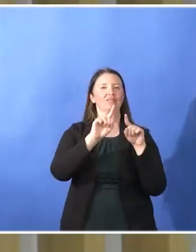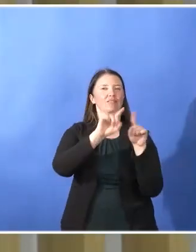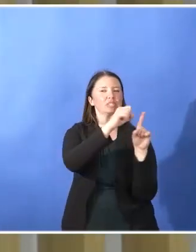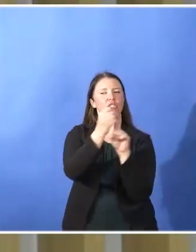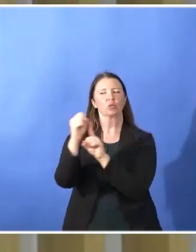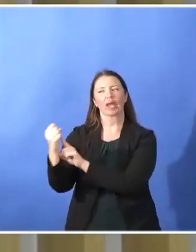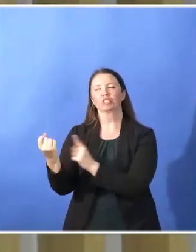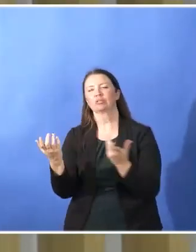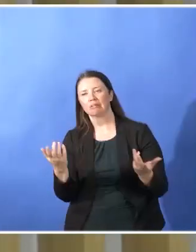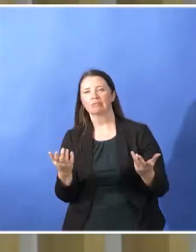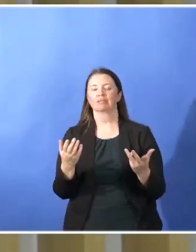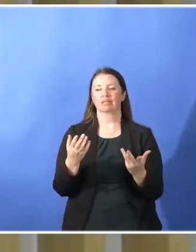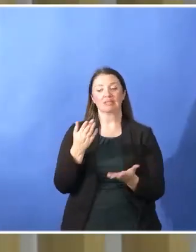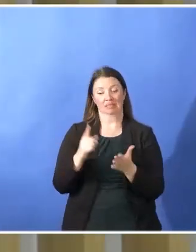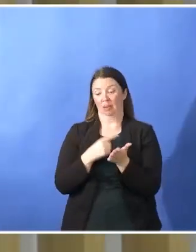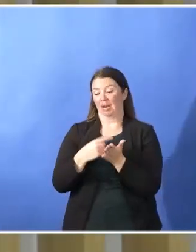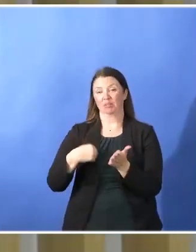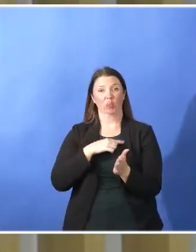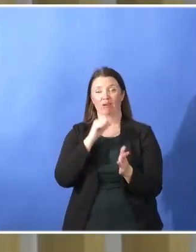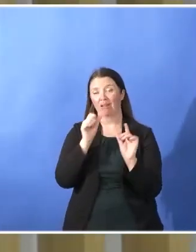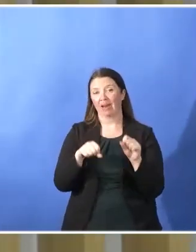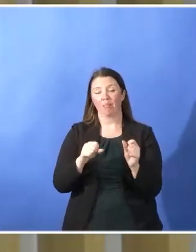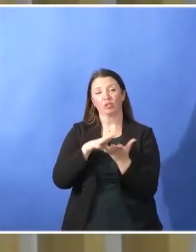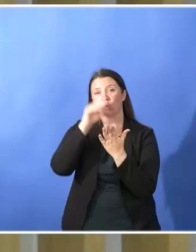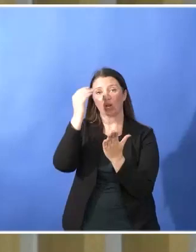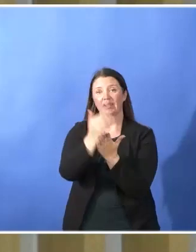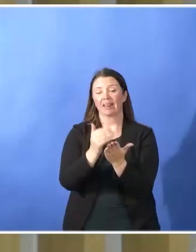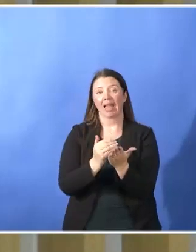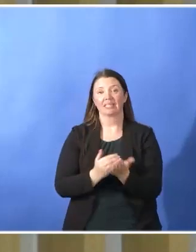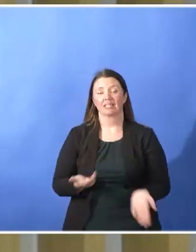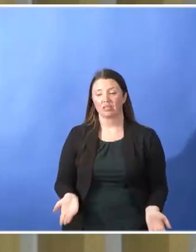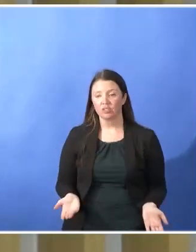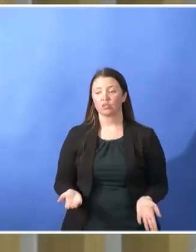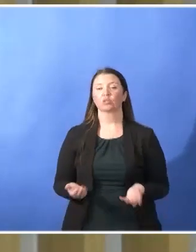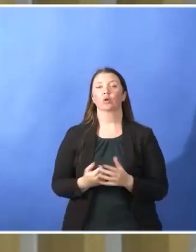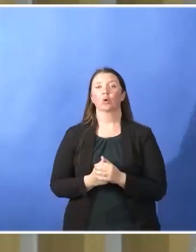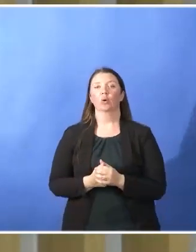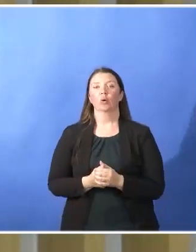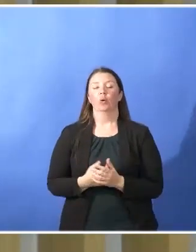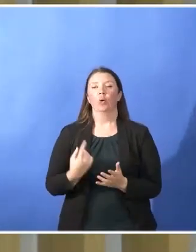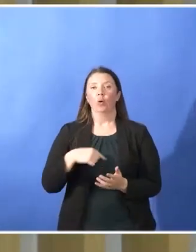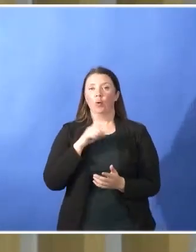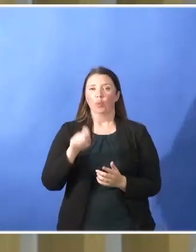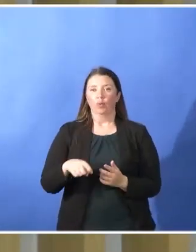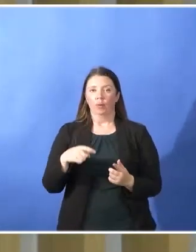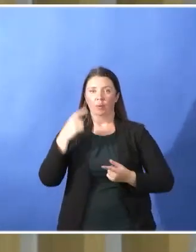THERE IS NO WORSE TIME TO DRAW UP RULES FOR PEACEFUL AND PRODUCTIVE COEXISTENCE THAN IN THE THROES OF THE NEXT CRISIS.